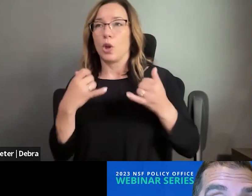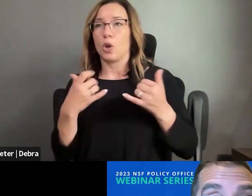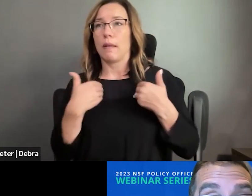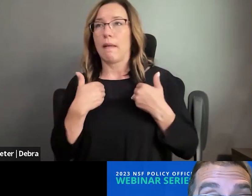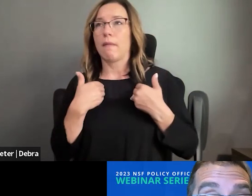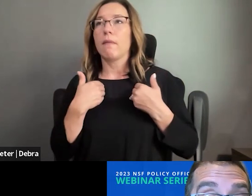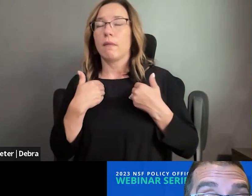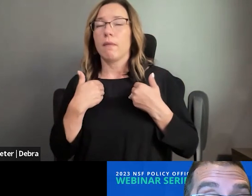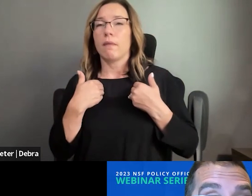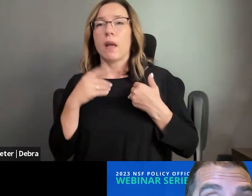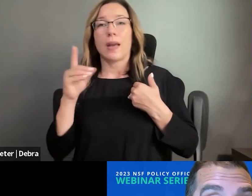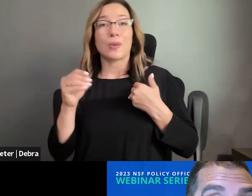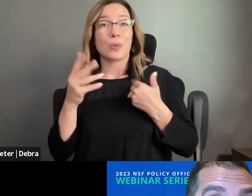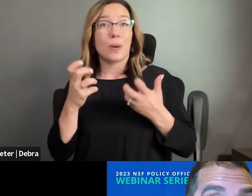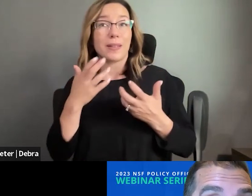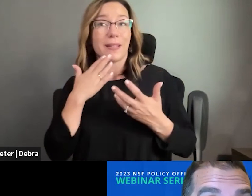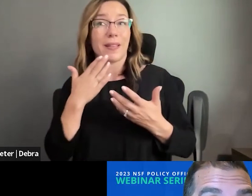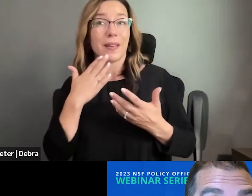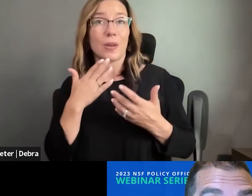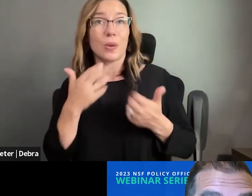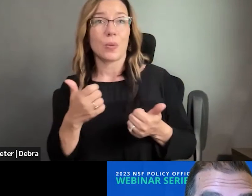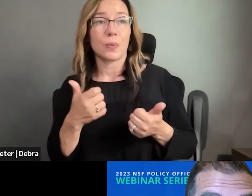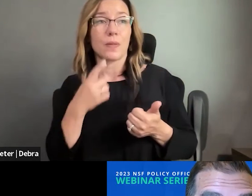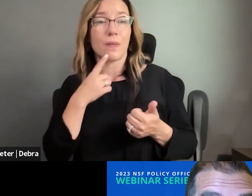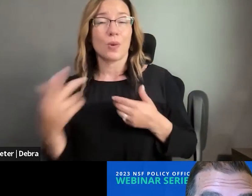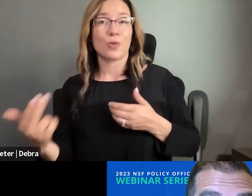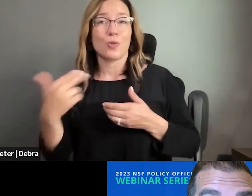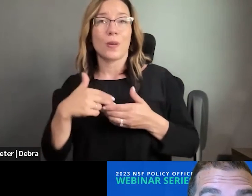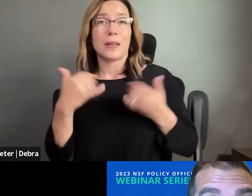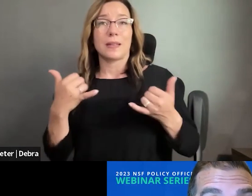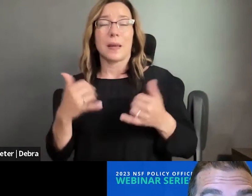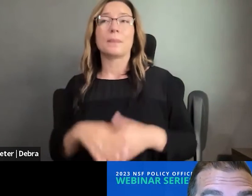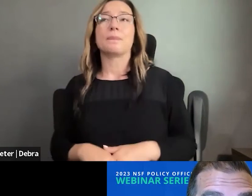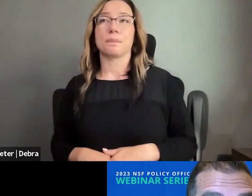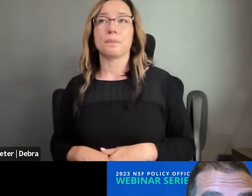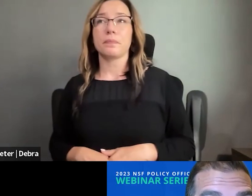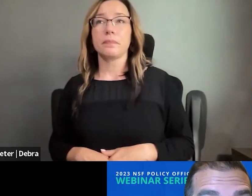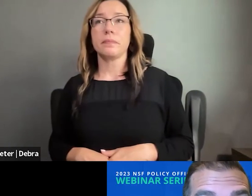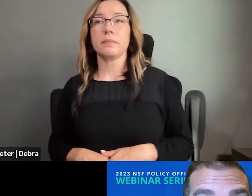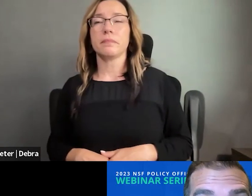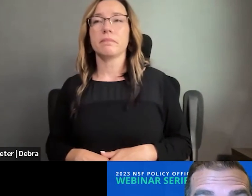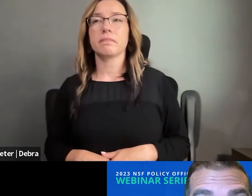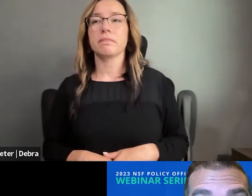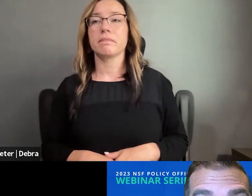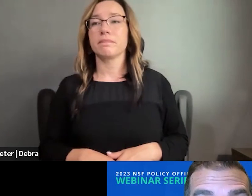I do want to thank you for joining us today. We are going to put in the chat a link